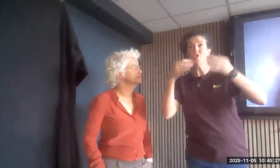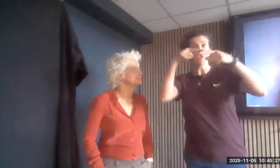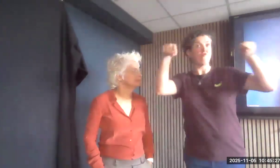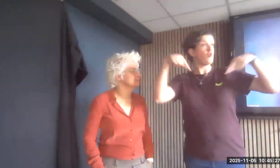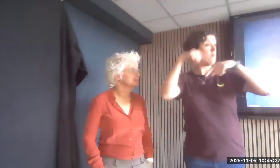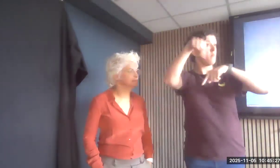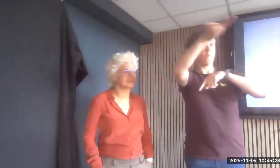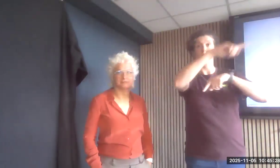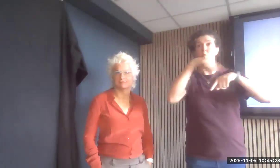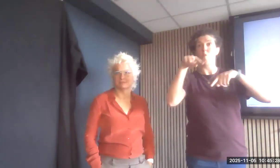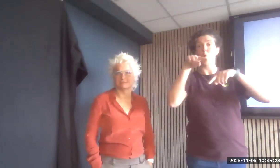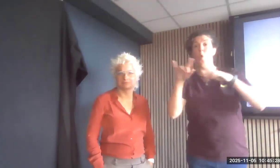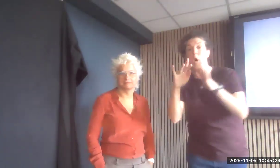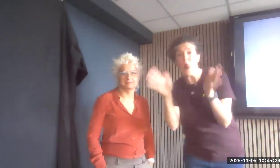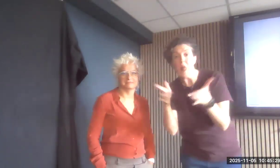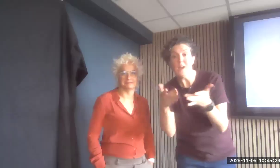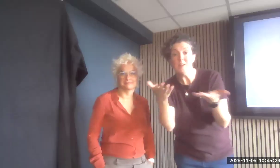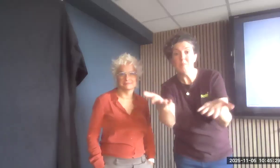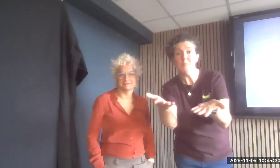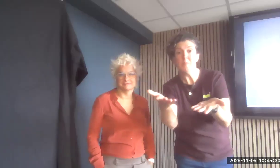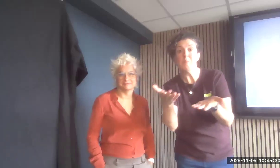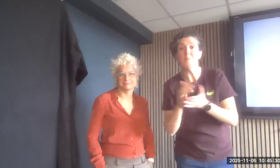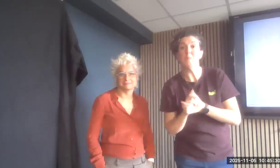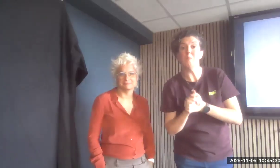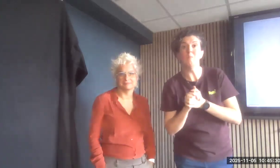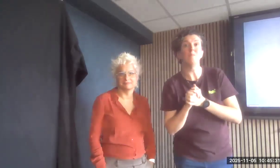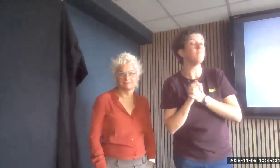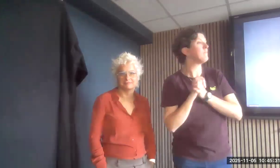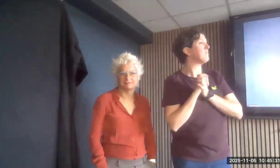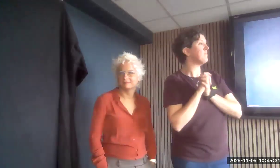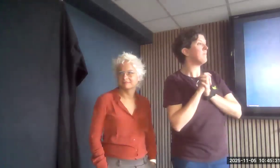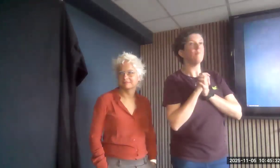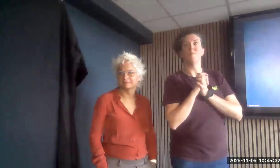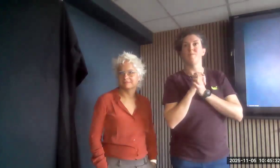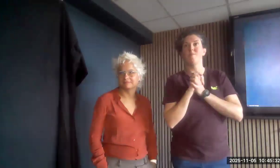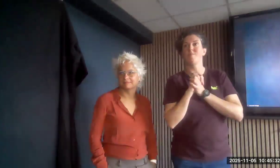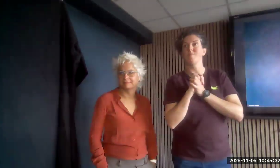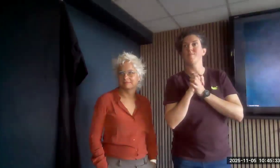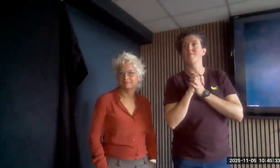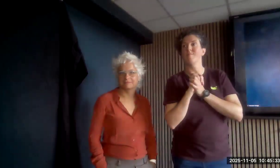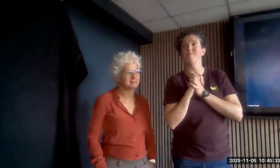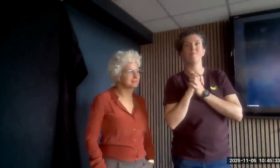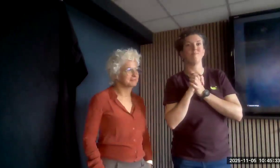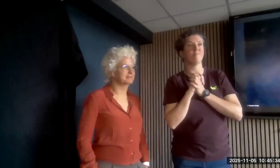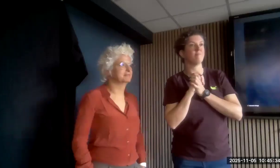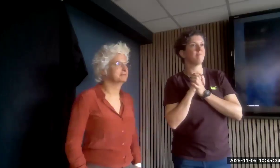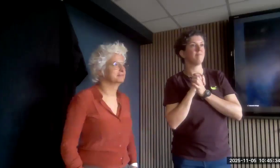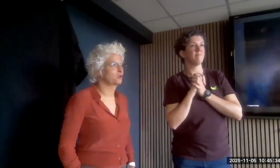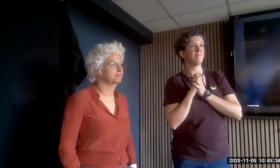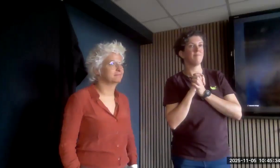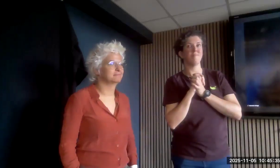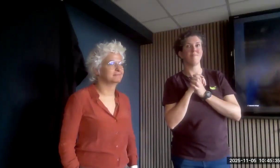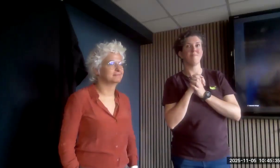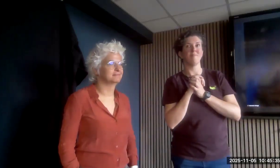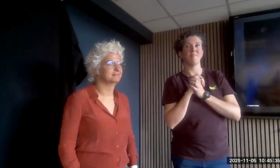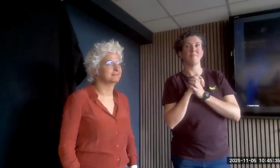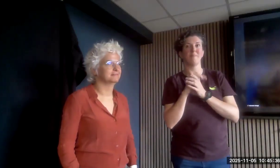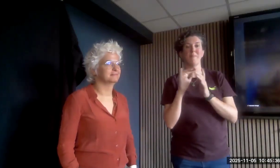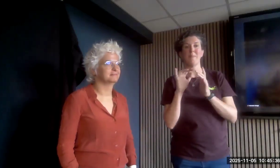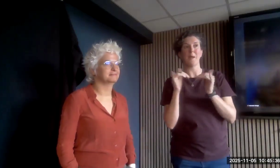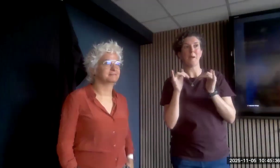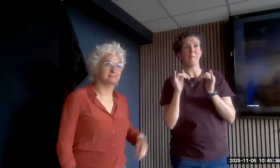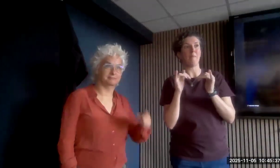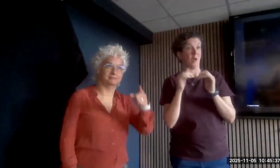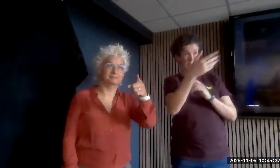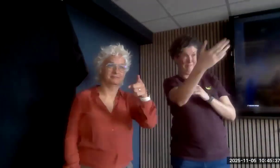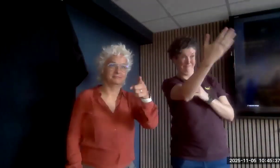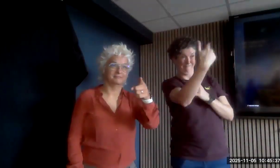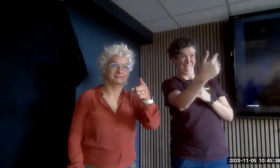Are there more questions in the room? Anybody else in the room or online have a question that they would like to ask?